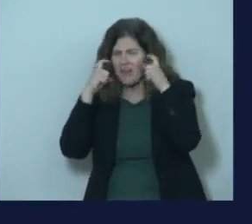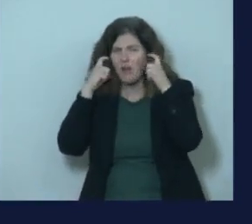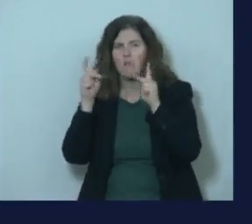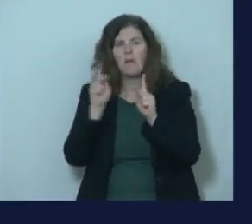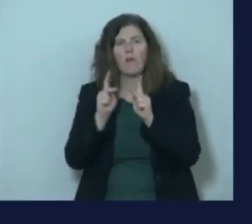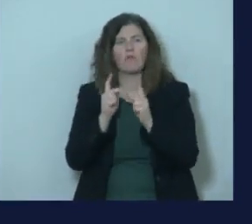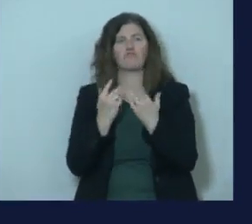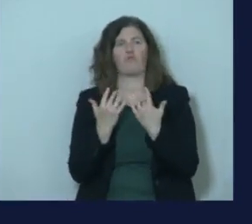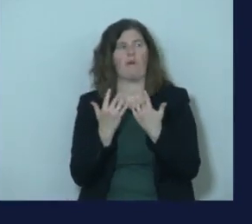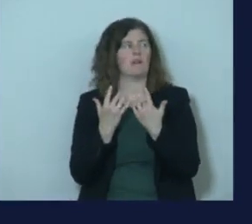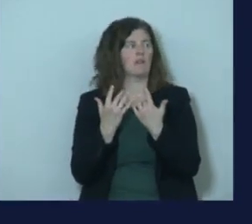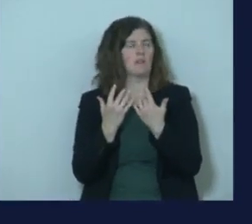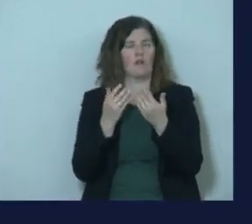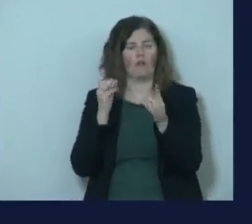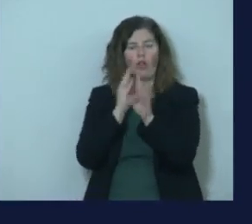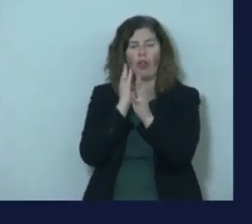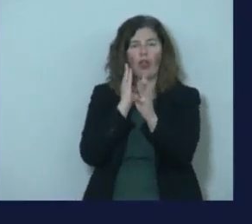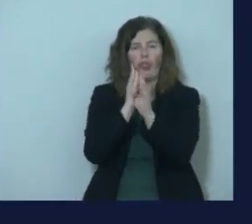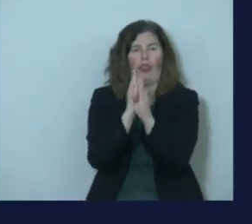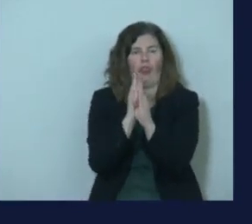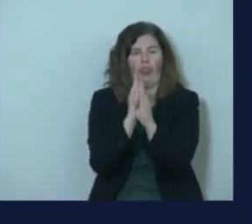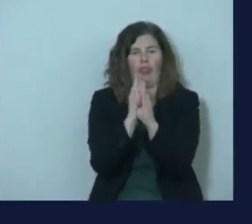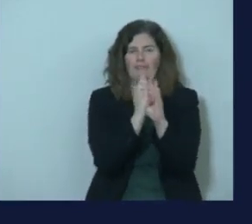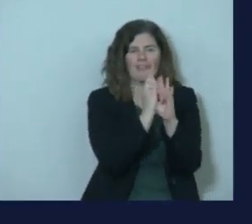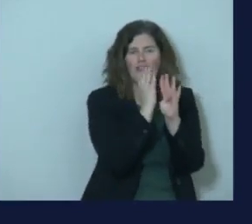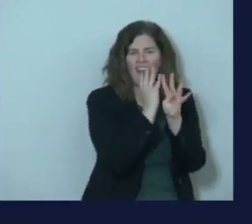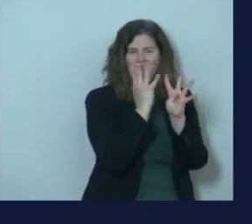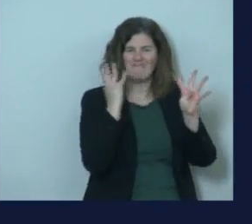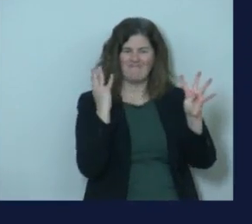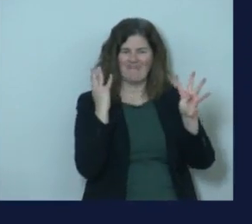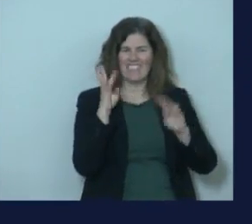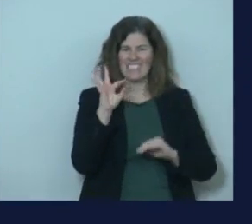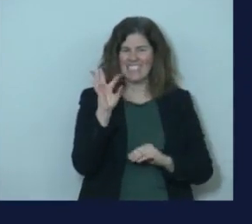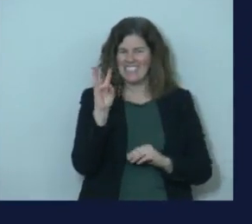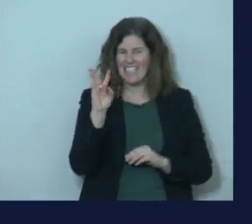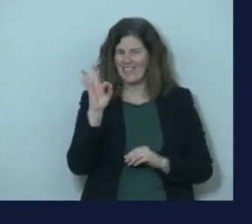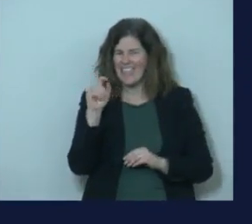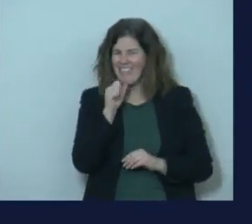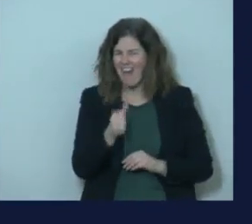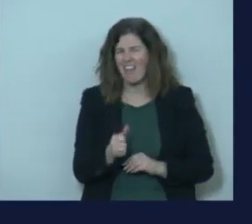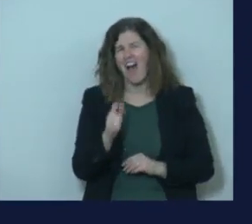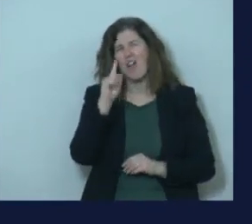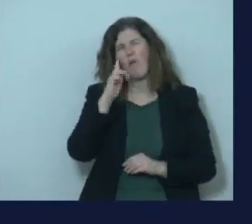ONE PERSON WEARING A FACE COVERING, ANOTHER PERSON NOT.